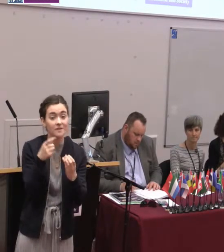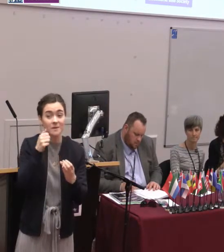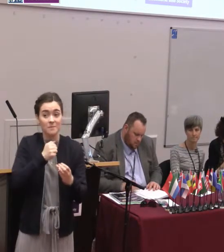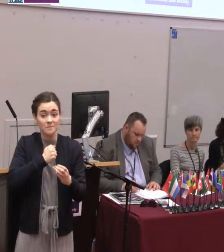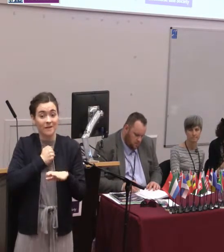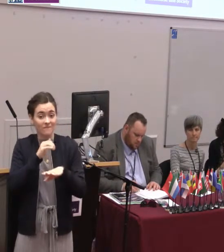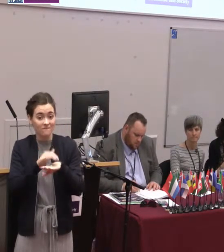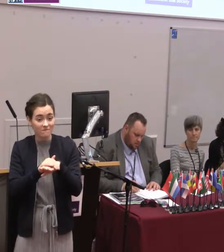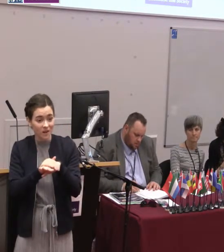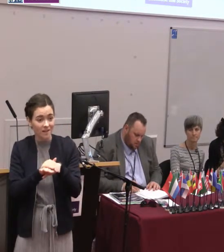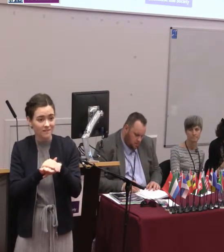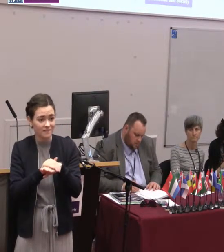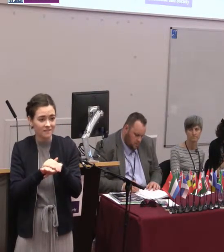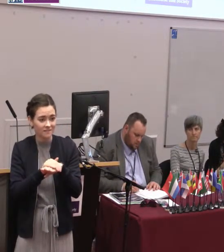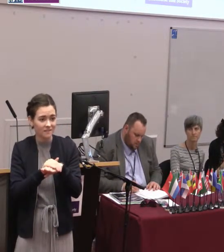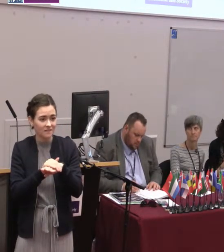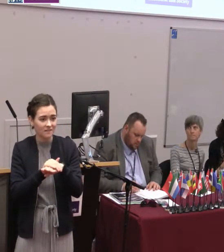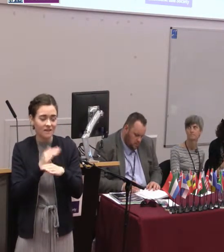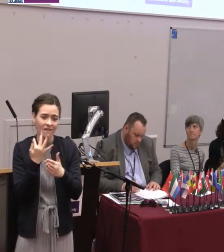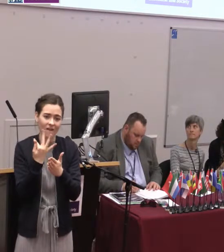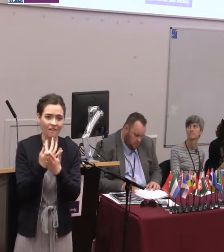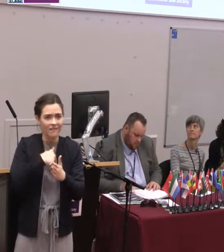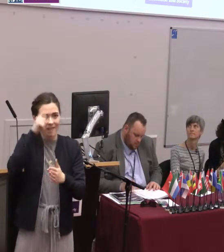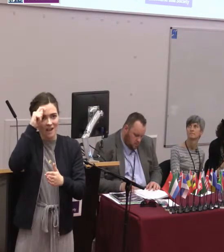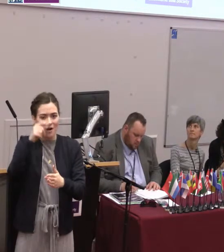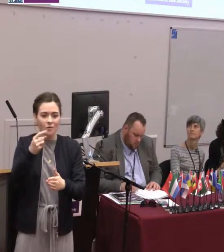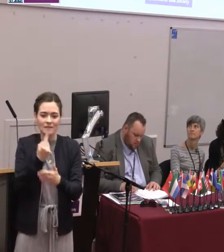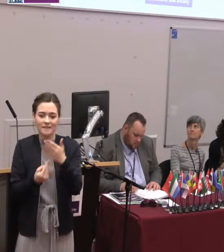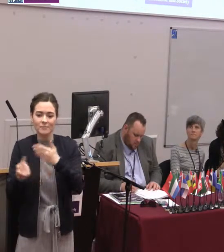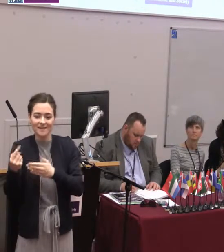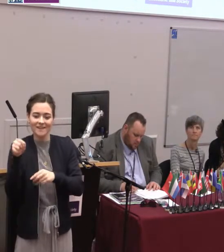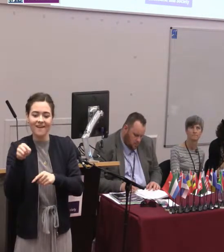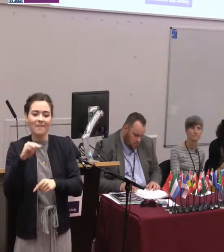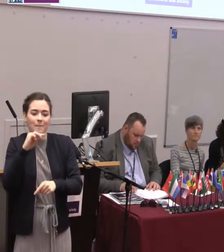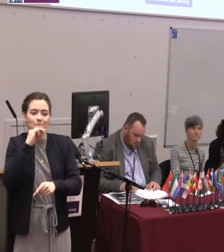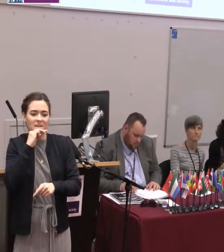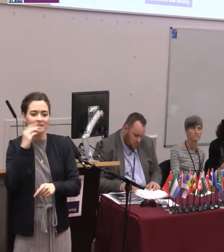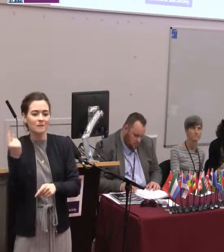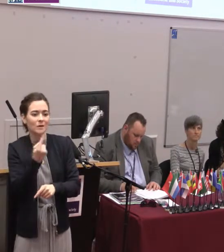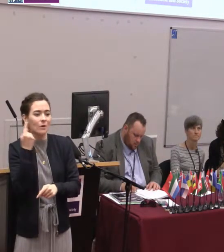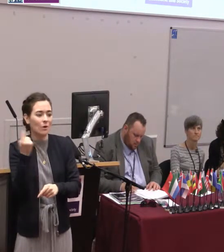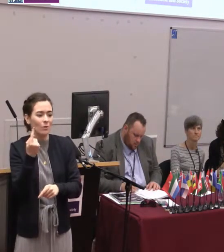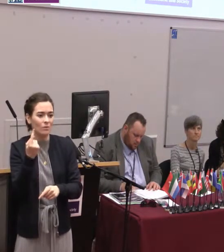The friends often think that being independent is about being alone are doing everything